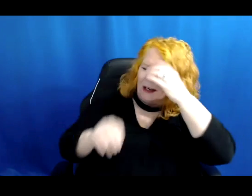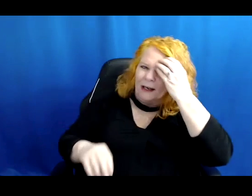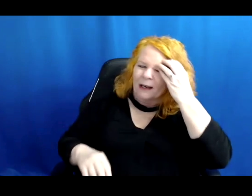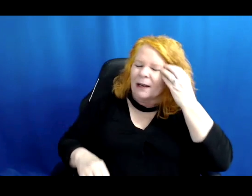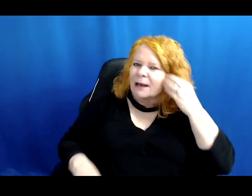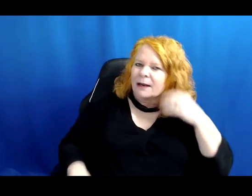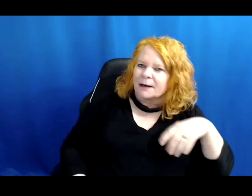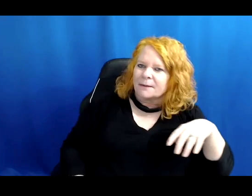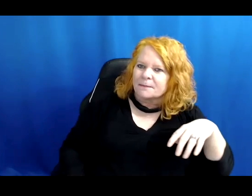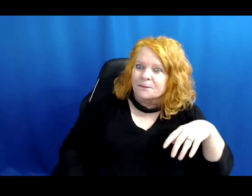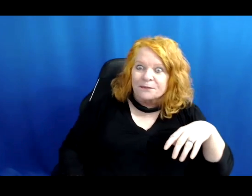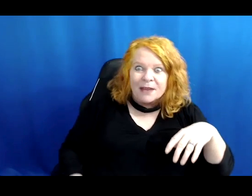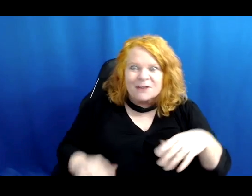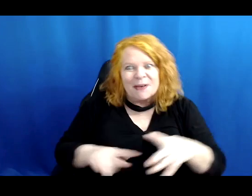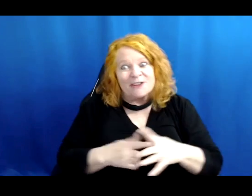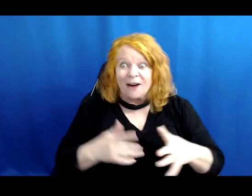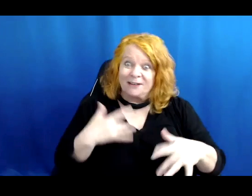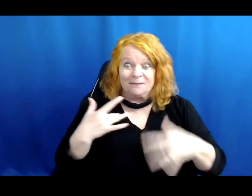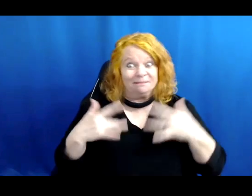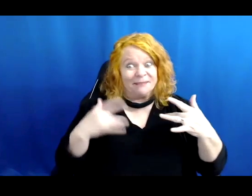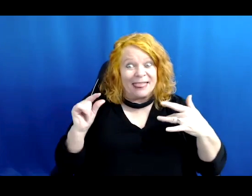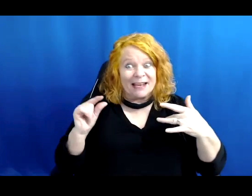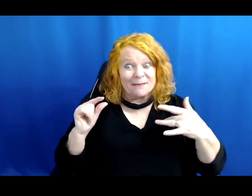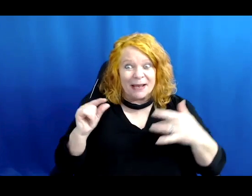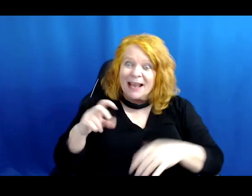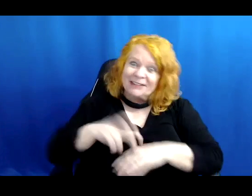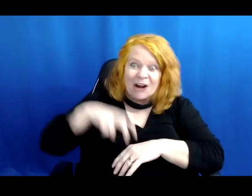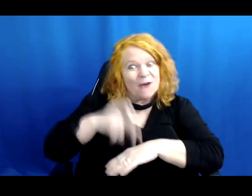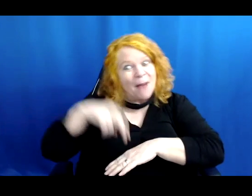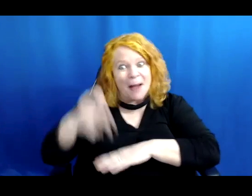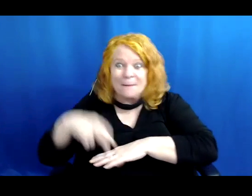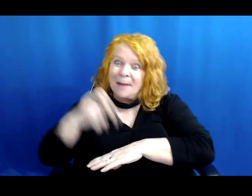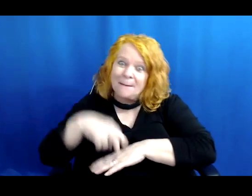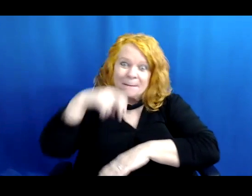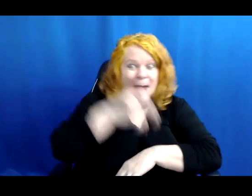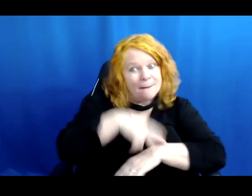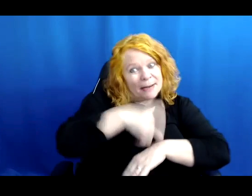up and started to laugh as he started to hop, hop, hop-itty hop. Hop, hop, hop-itty hop.